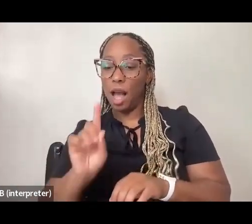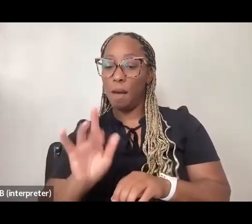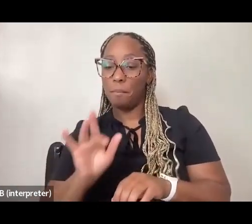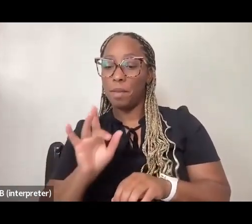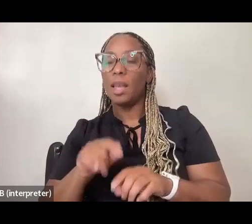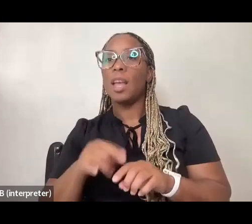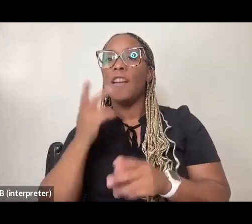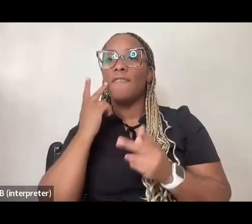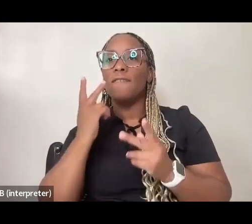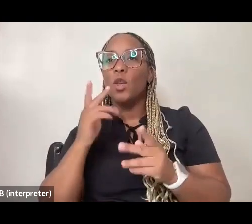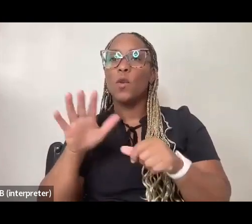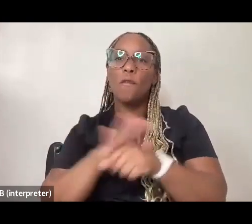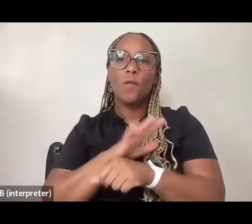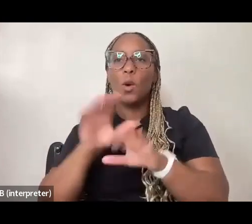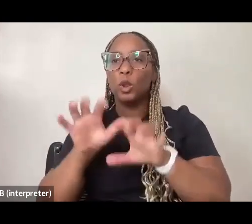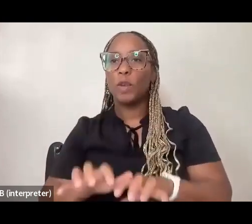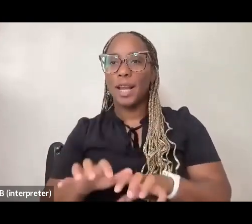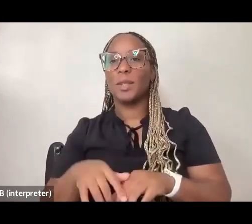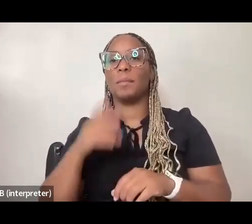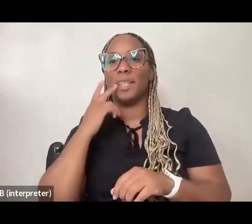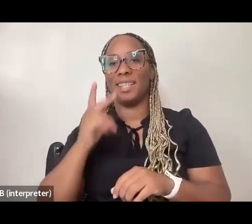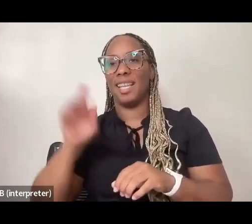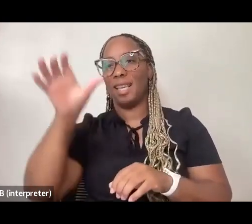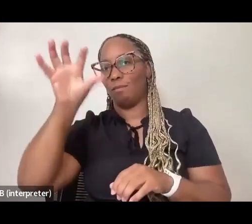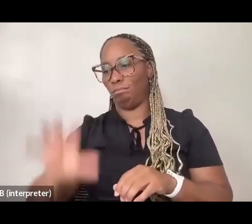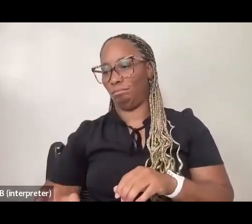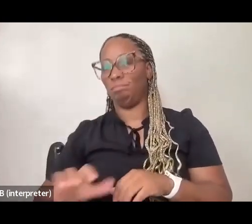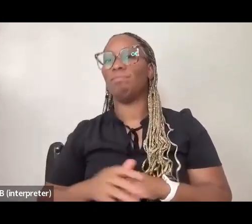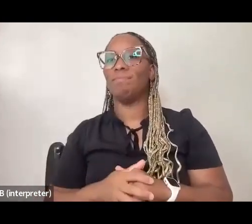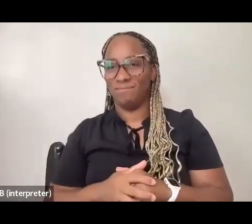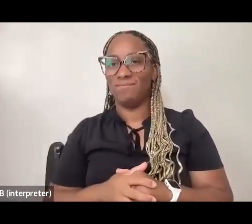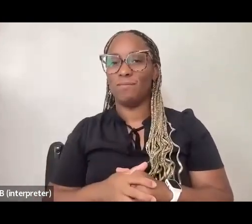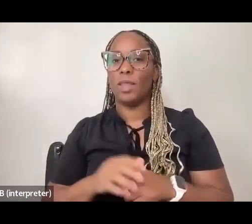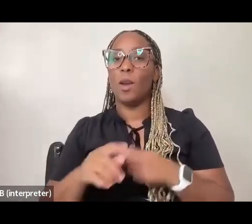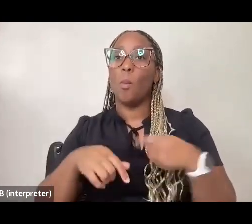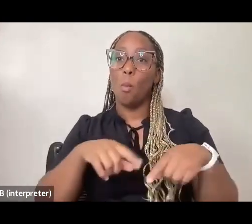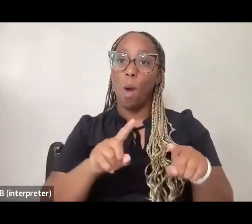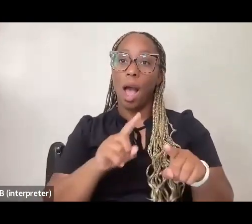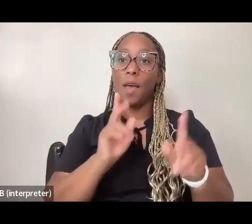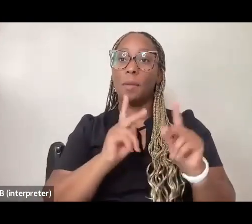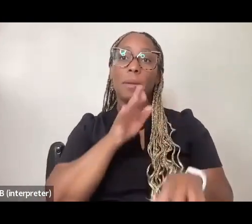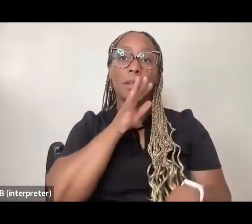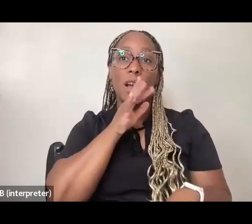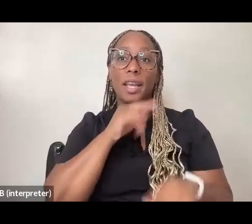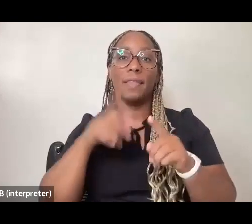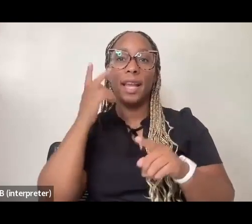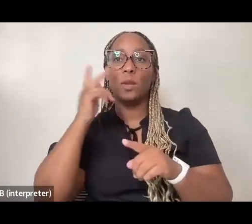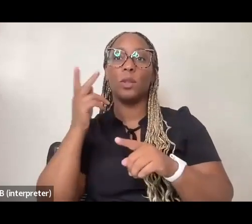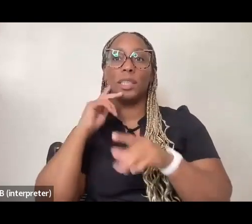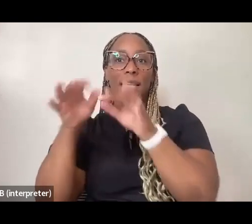view full transcript to see a transcript on the side of your screen. As attendees speak, their words will continue to appear in this panel.